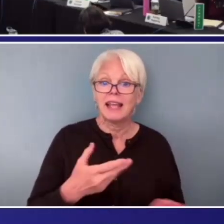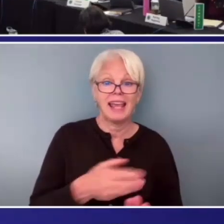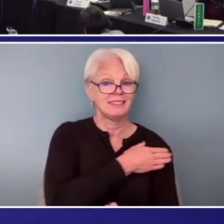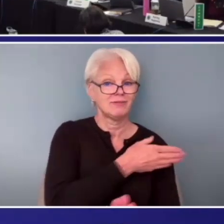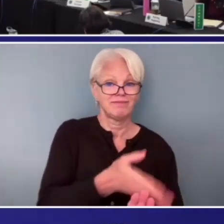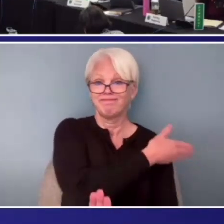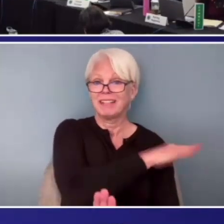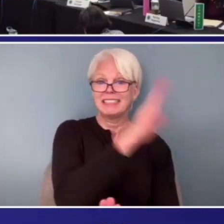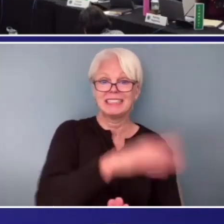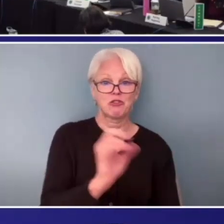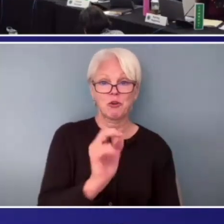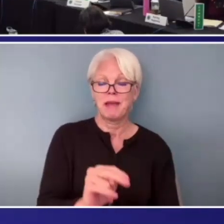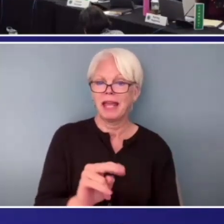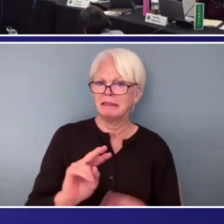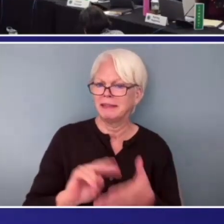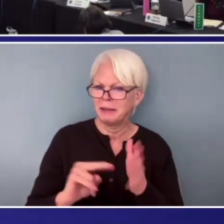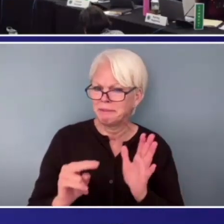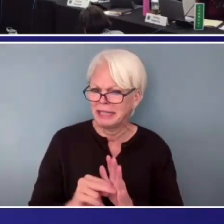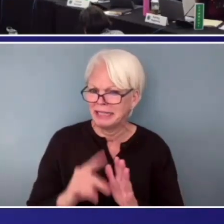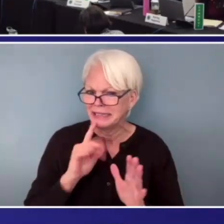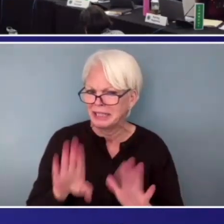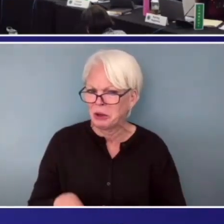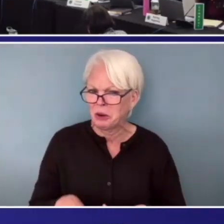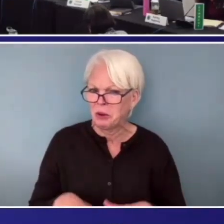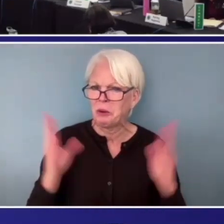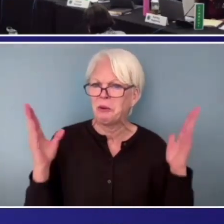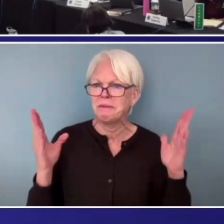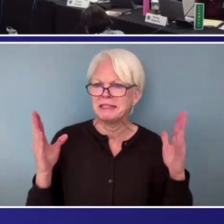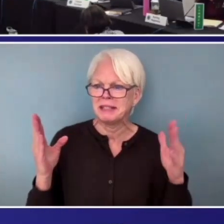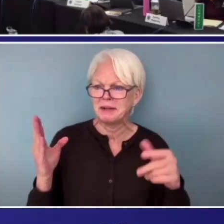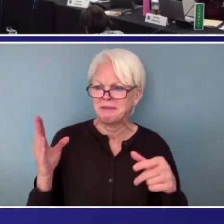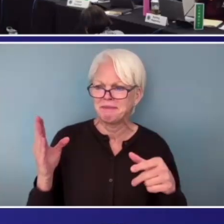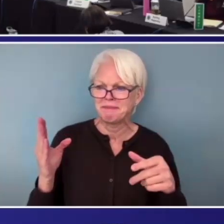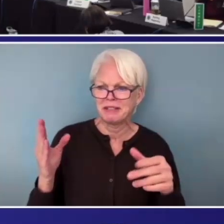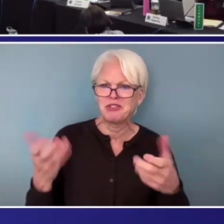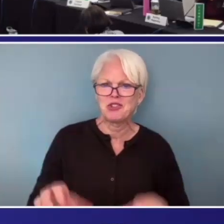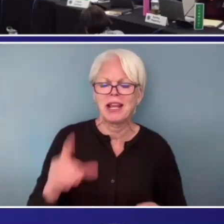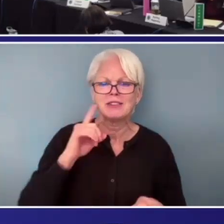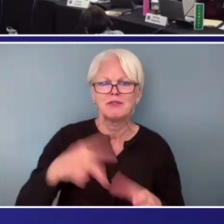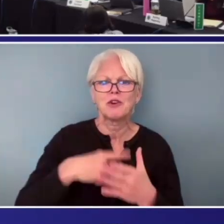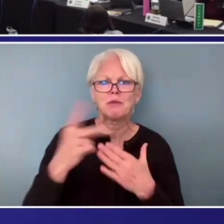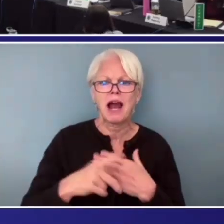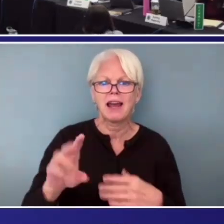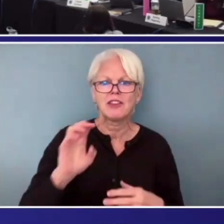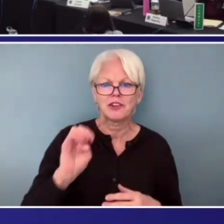Wouldn't that open the door to programs on their E-app that have said that program is